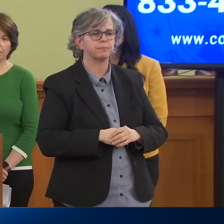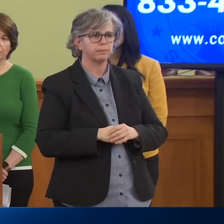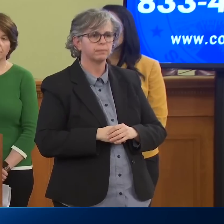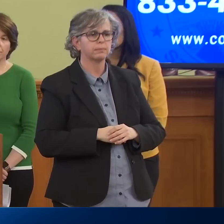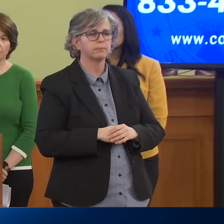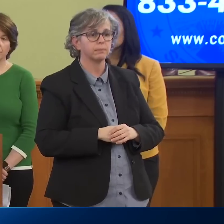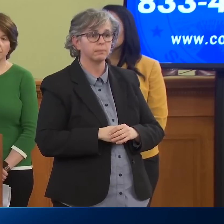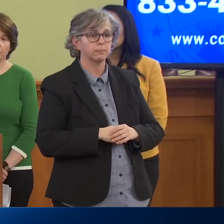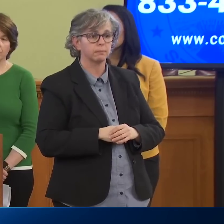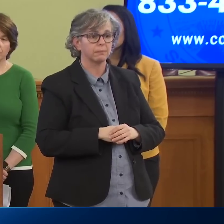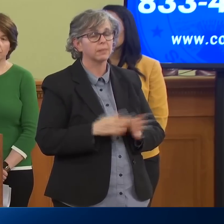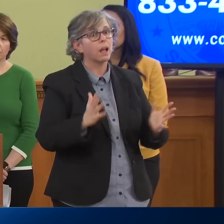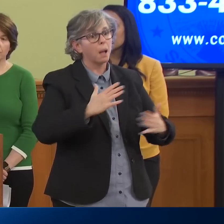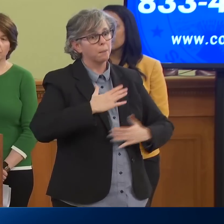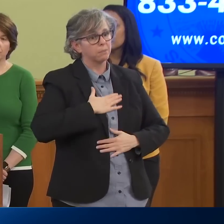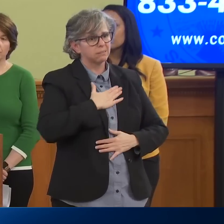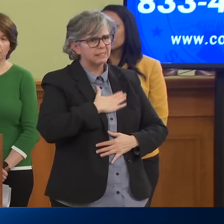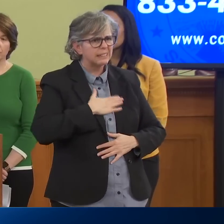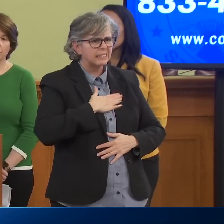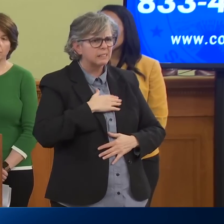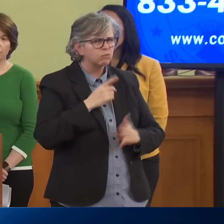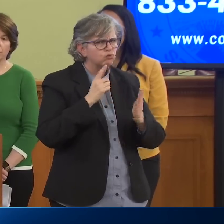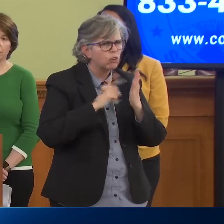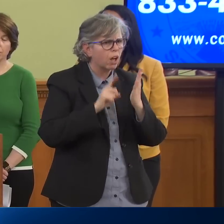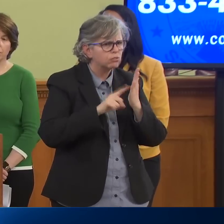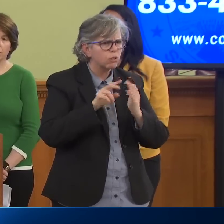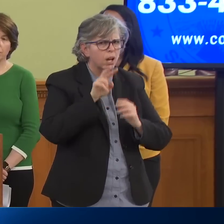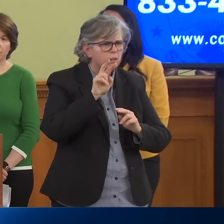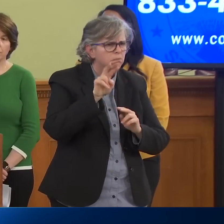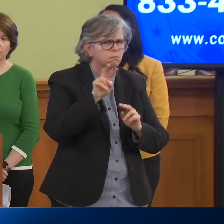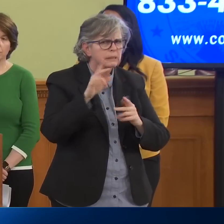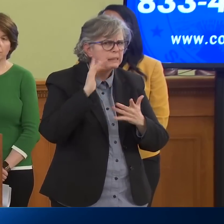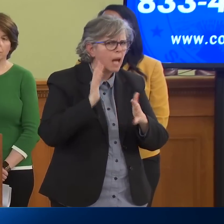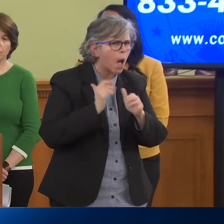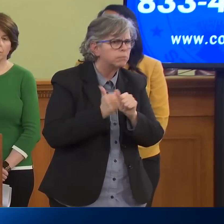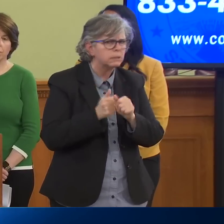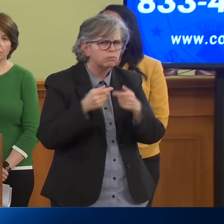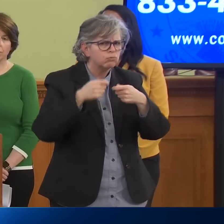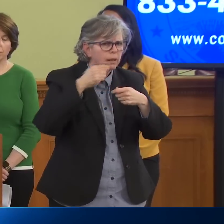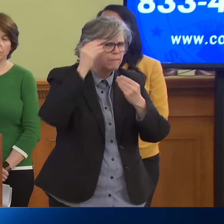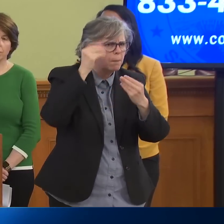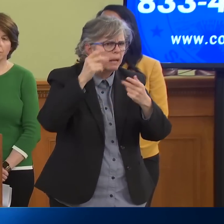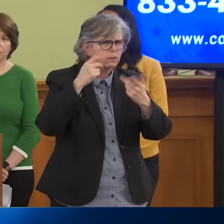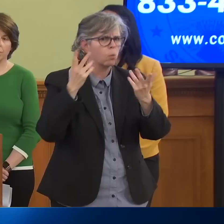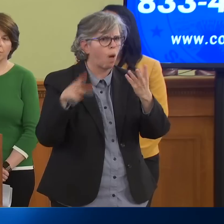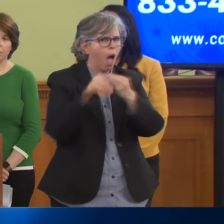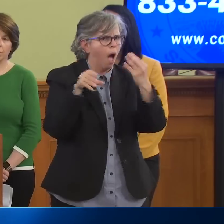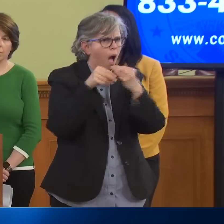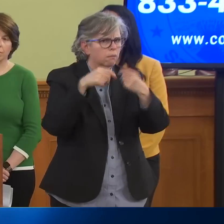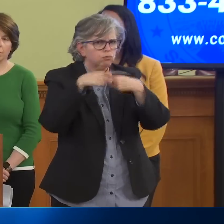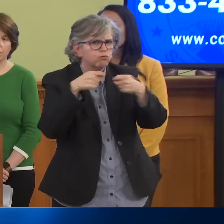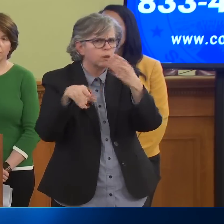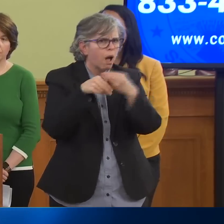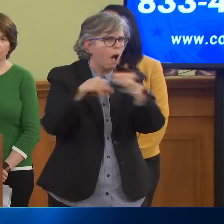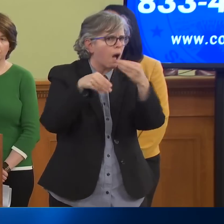WITH THAT AND IF THEY STILL HAVE QUESTIONS THEY CAN CERTAINLY MOVE ON FROM THERE. I WILL COVER A NUMBER OF